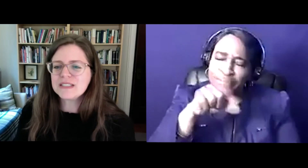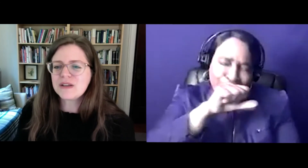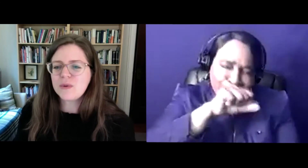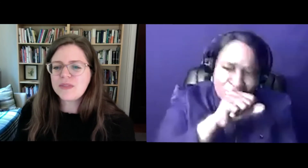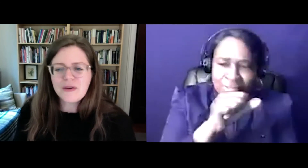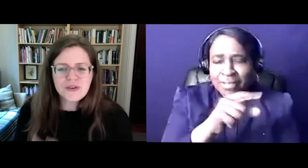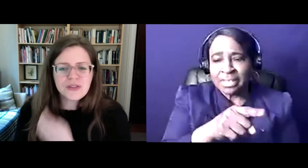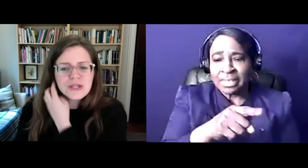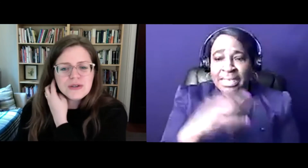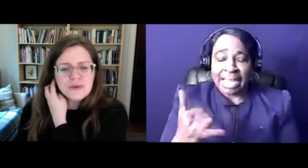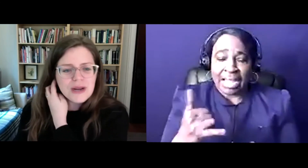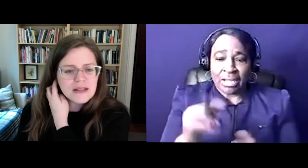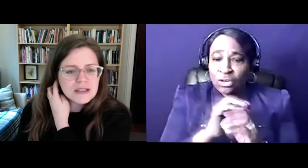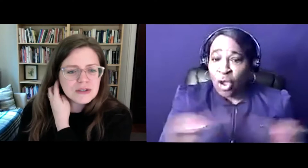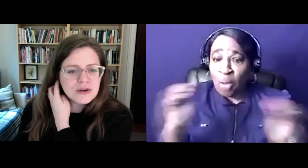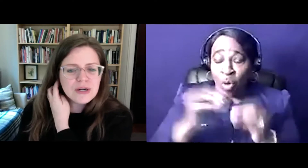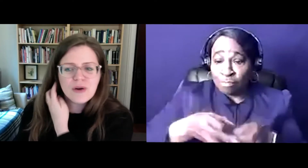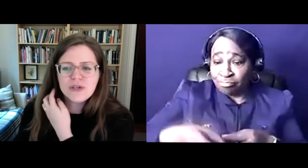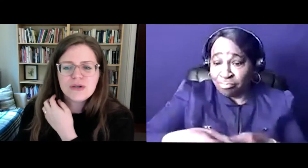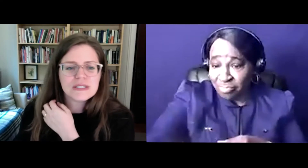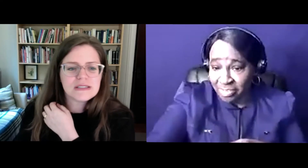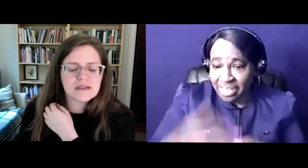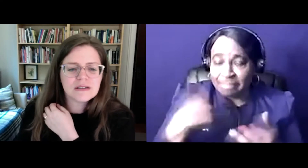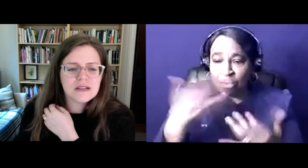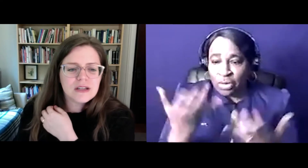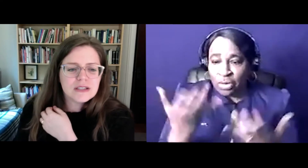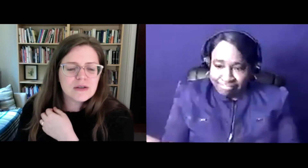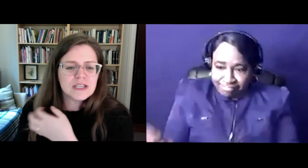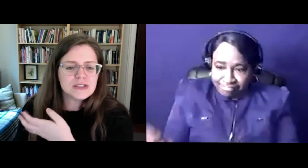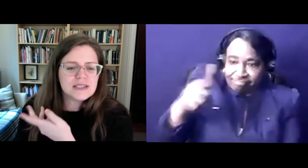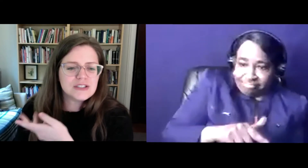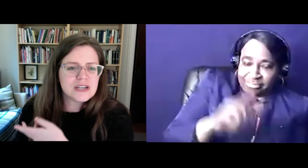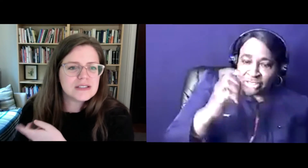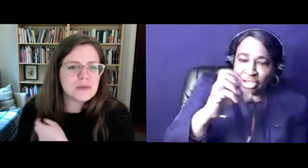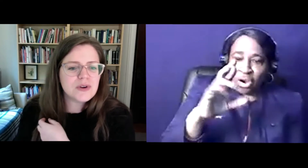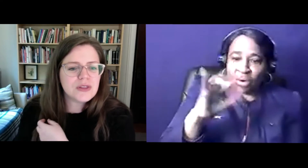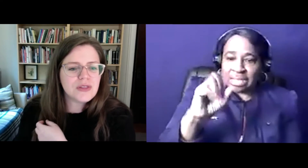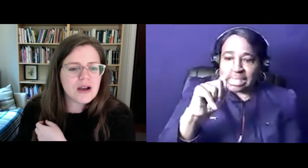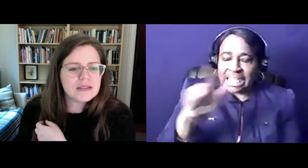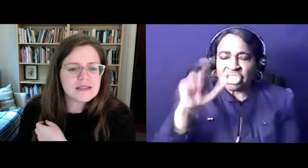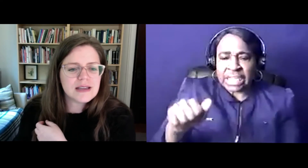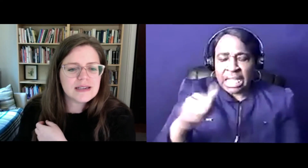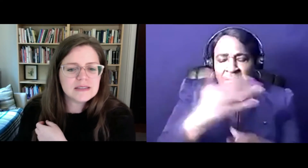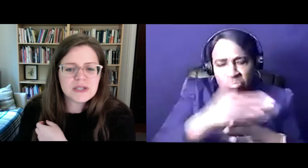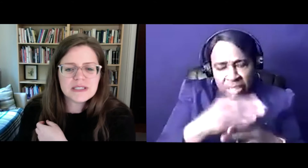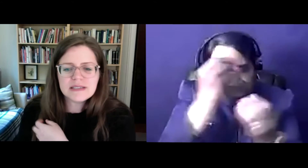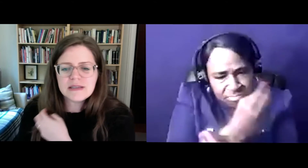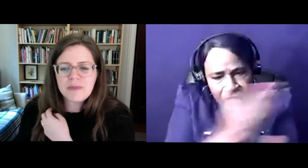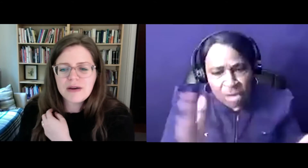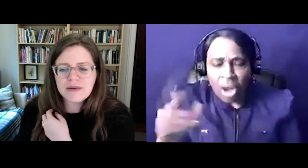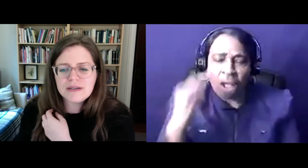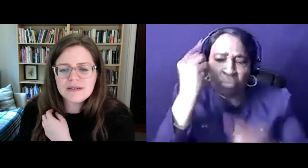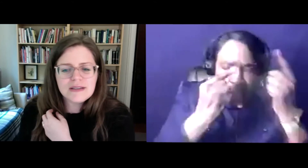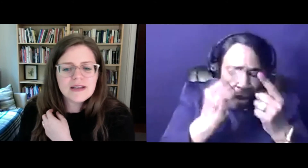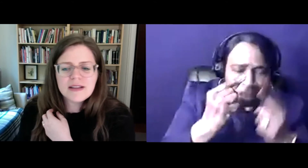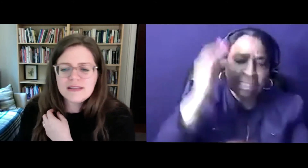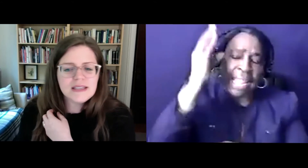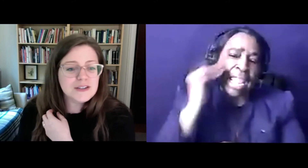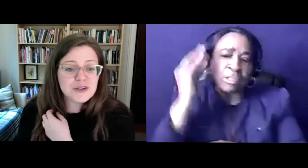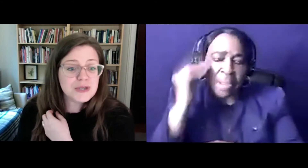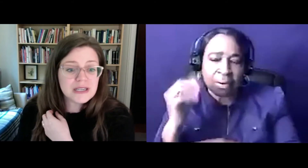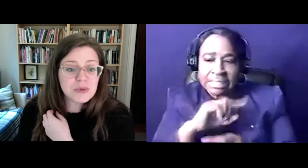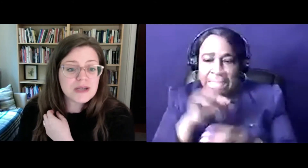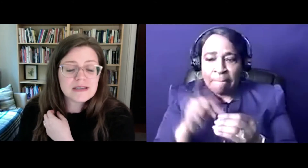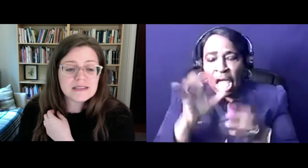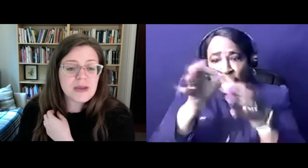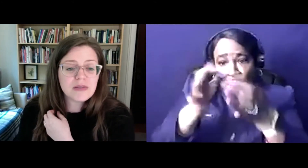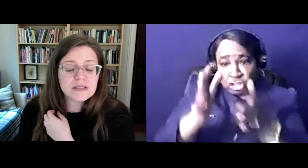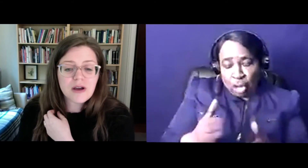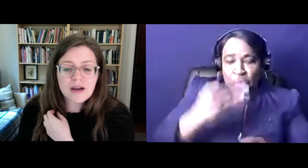So without further ado, I'd like to turn it over to Crystal so that she can share some of her thoughts and experiences about the interpreting process, about the song.